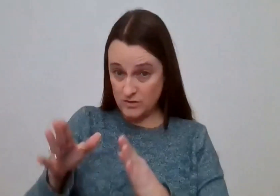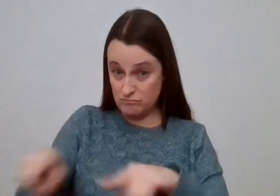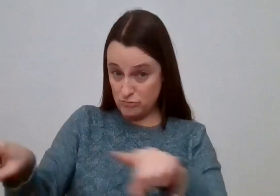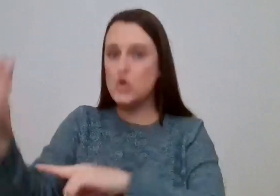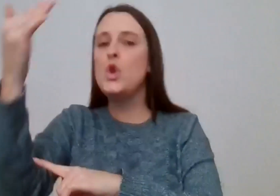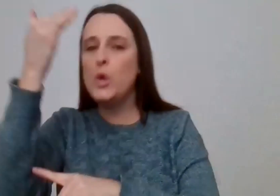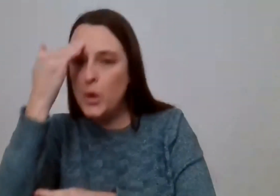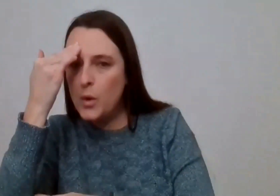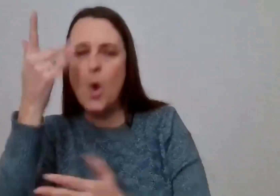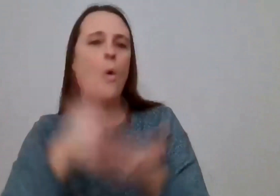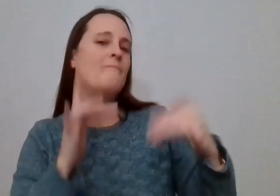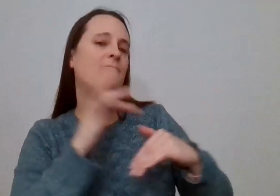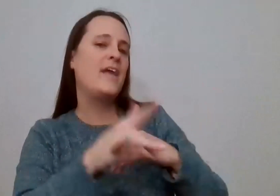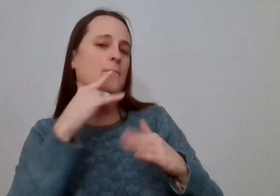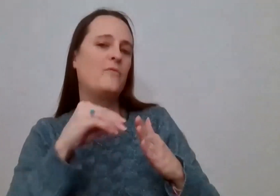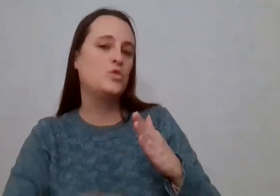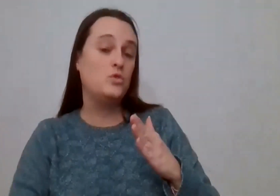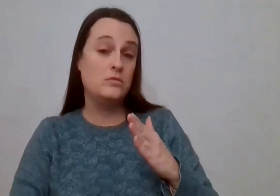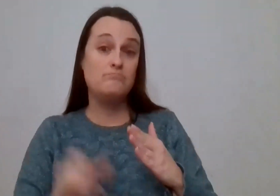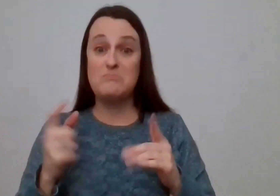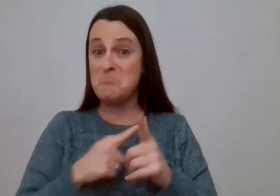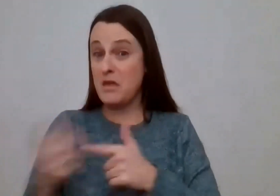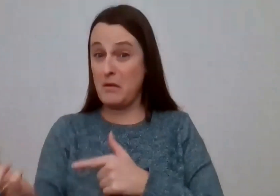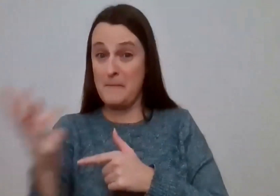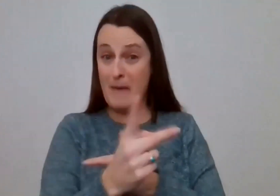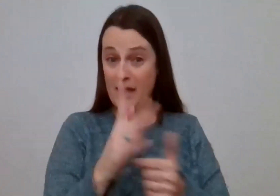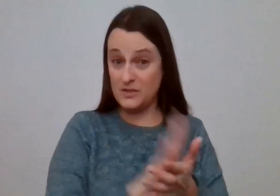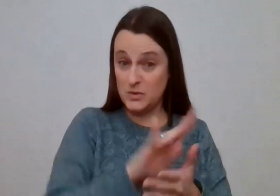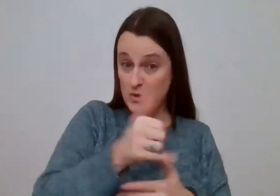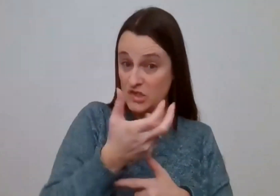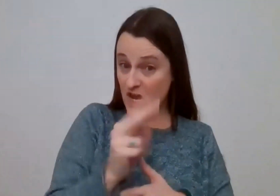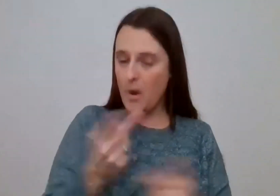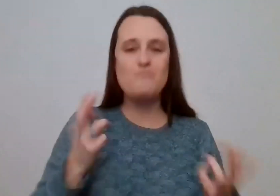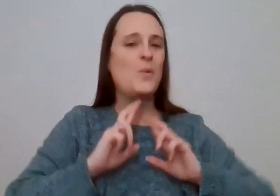so that when we returned in january to school and we started meeting with students one on one